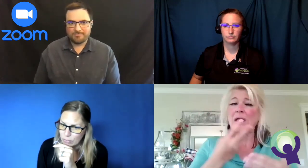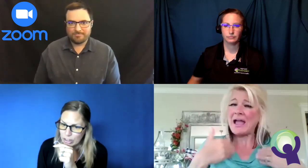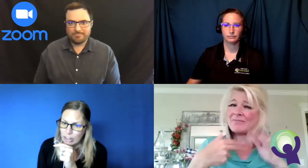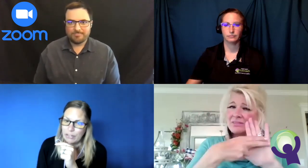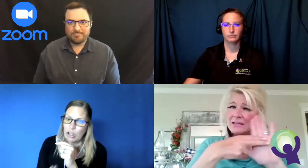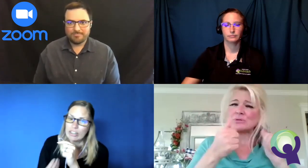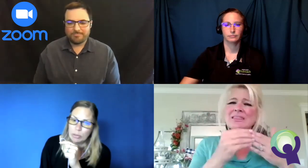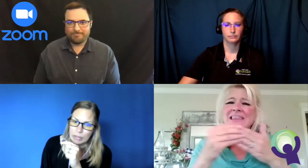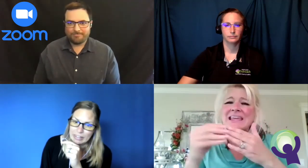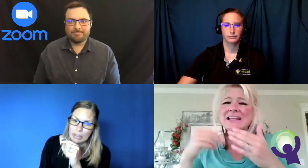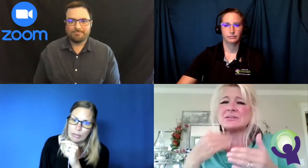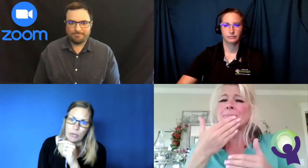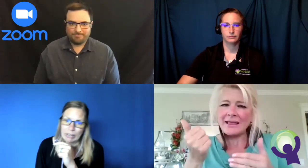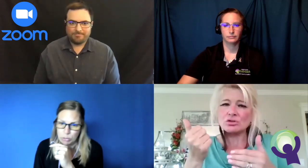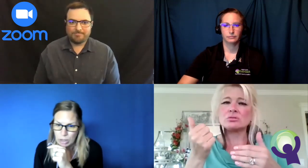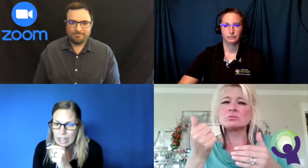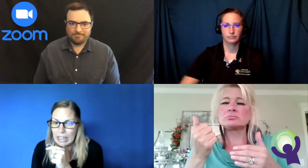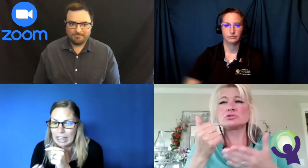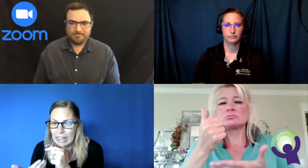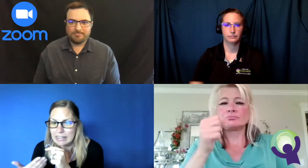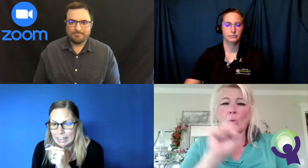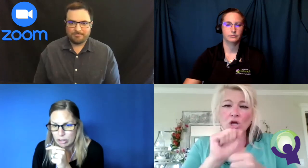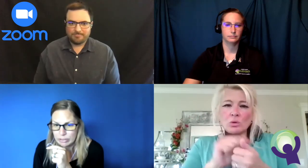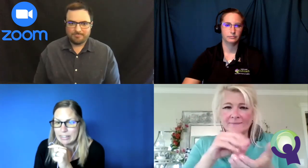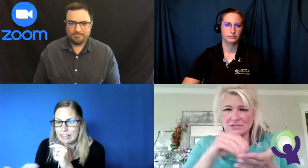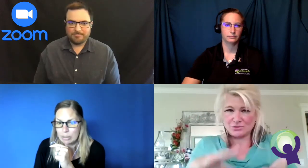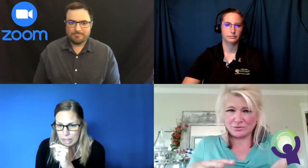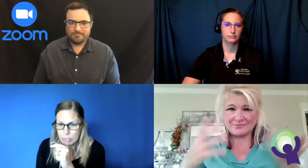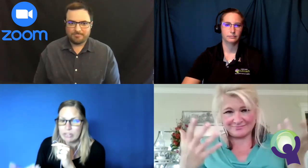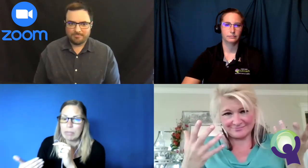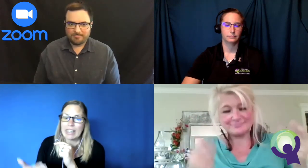there are some reasons that we do have some diagnosis and some labels because